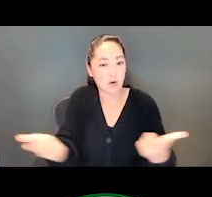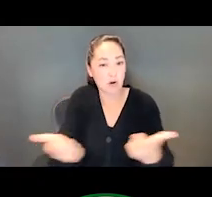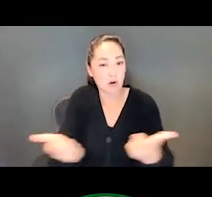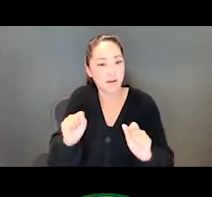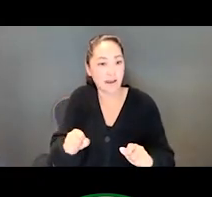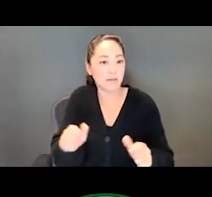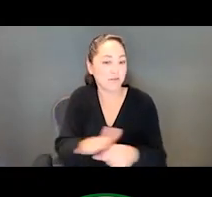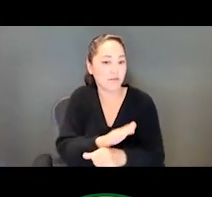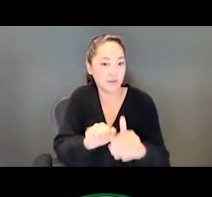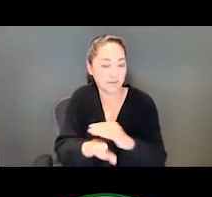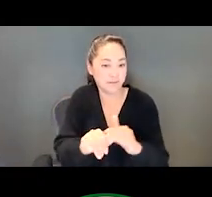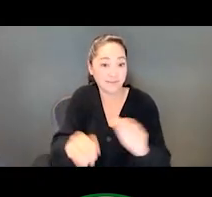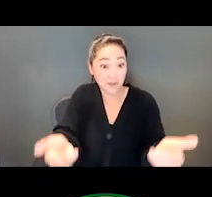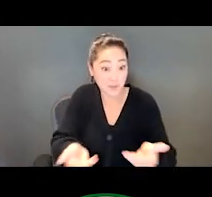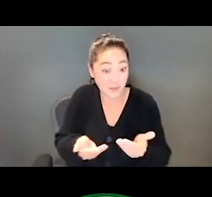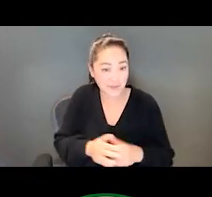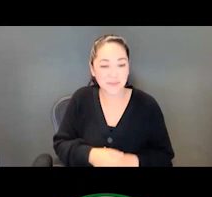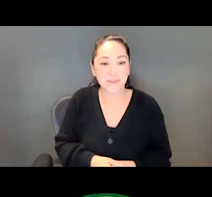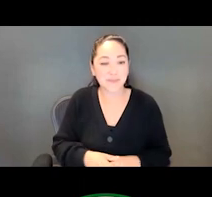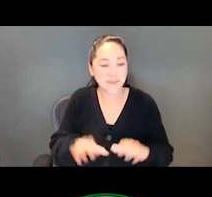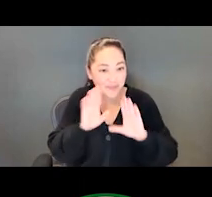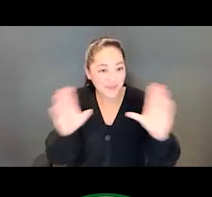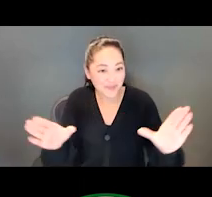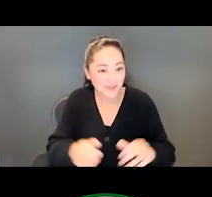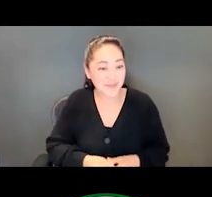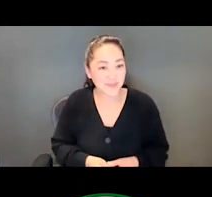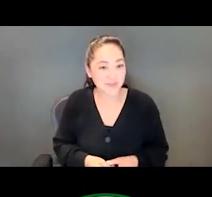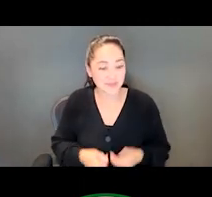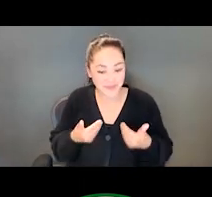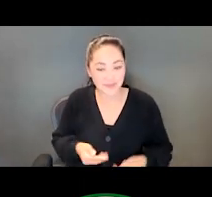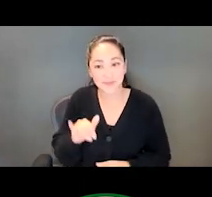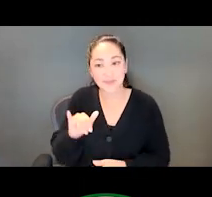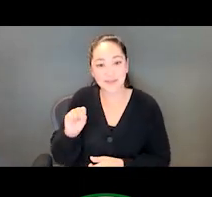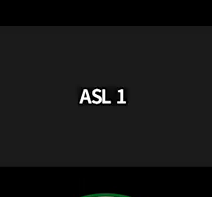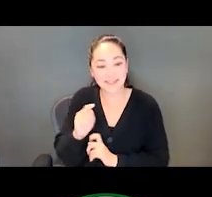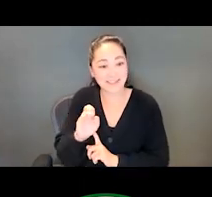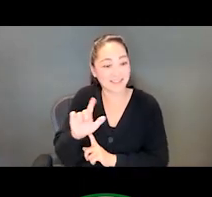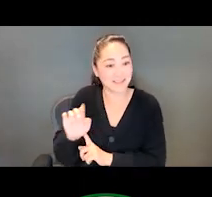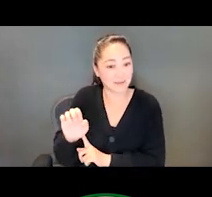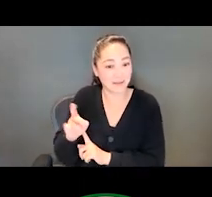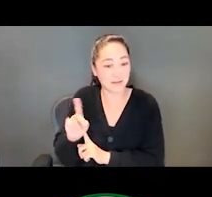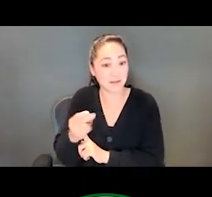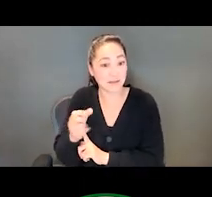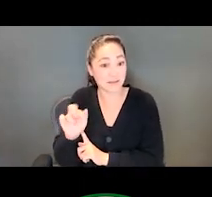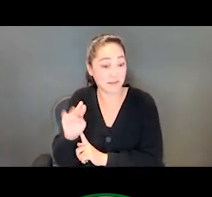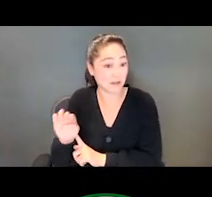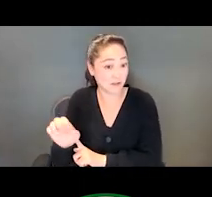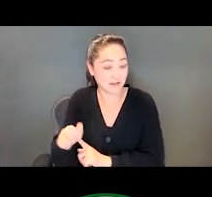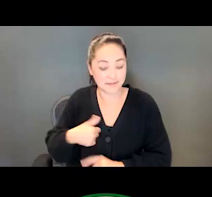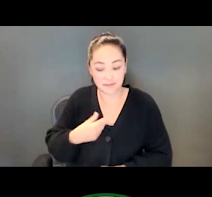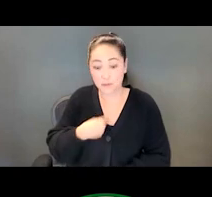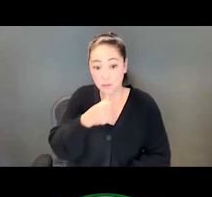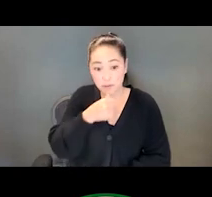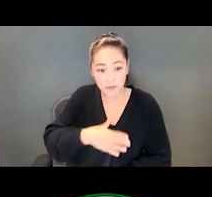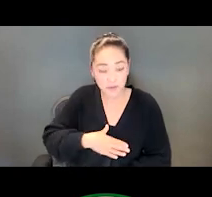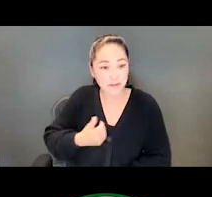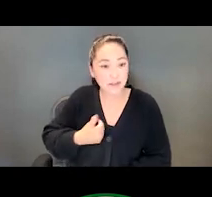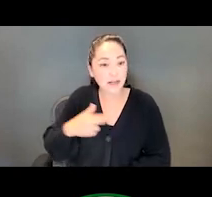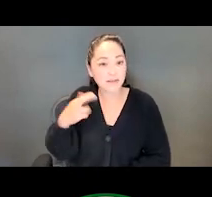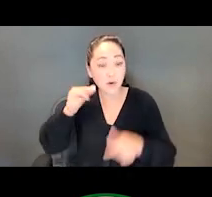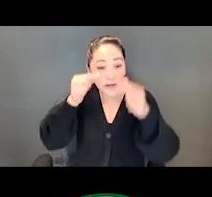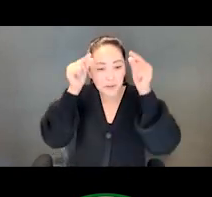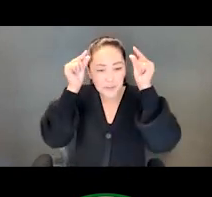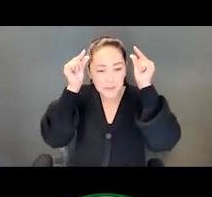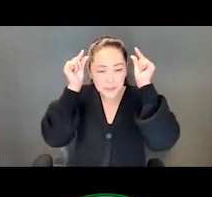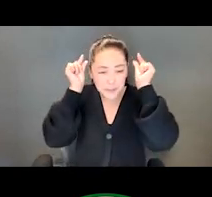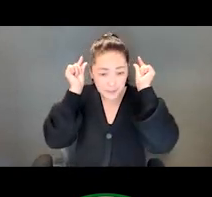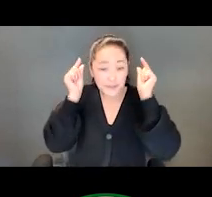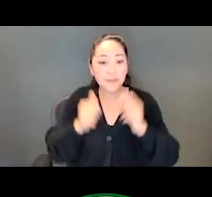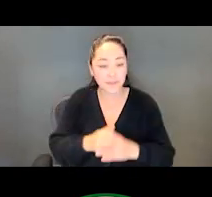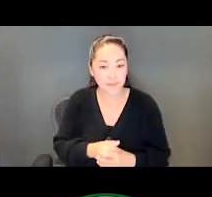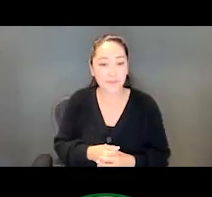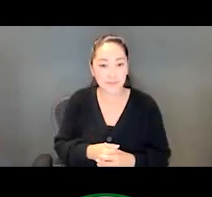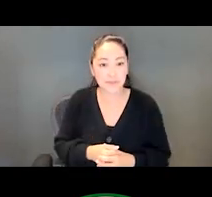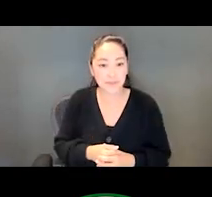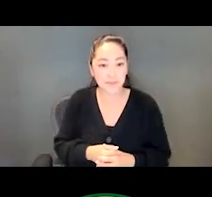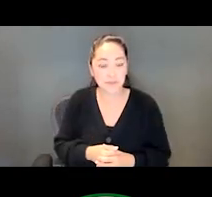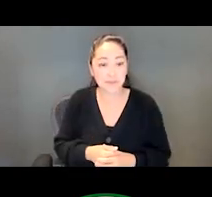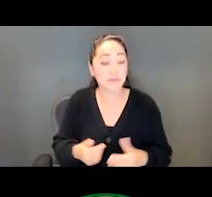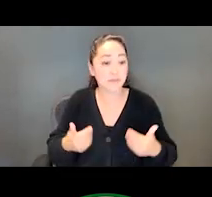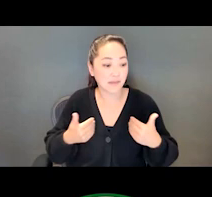Good day. My name is, I am a white woman with gray hair. Very short. I am wearing a brownish